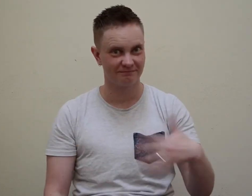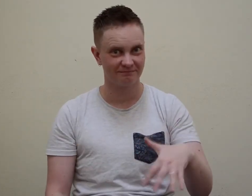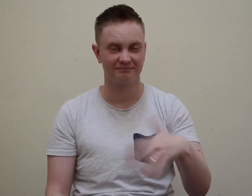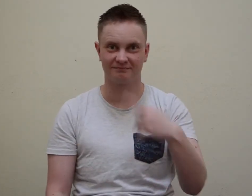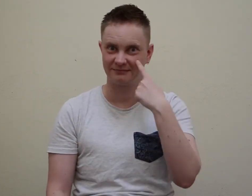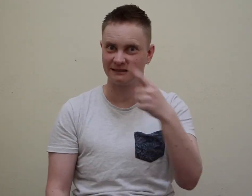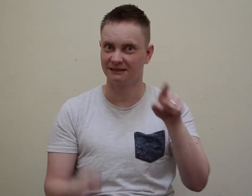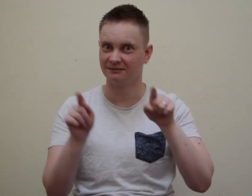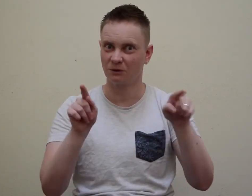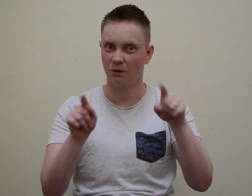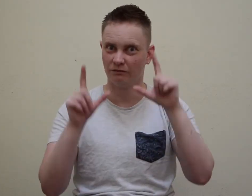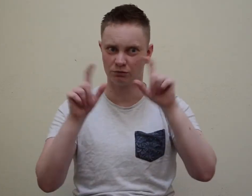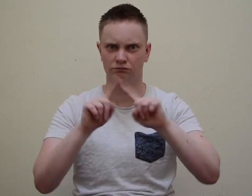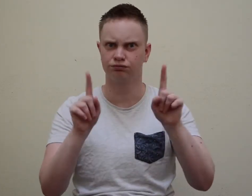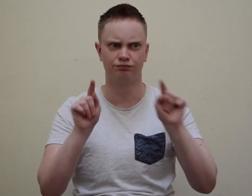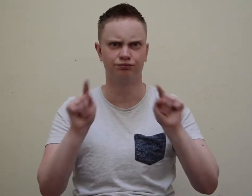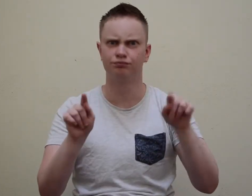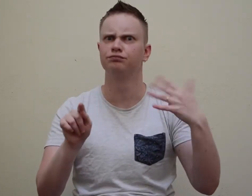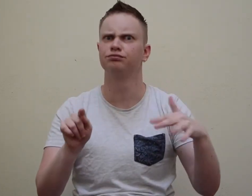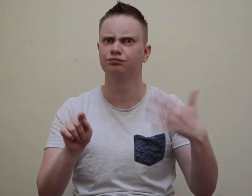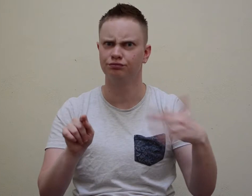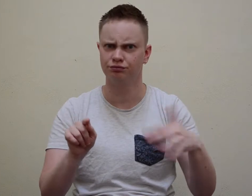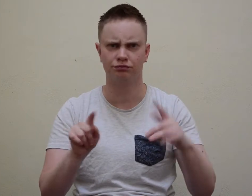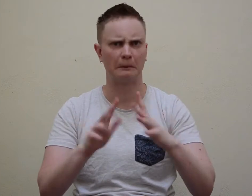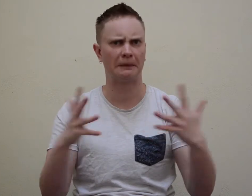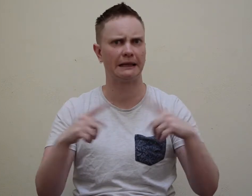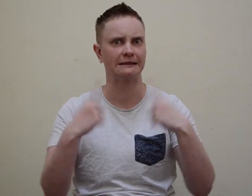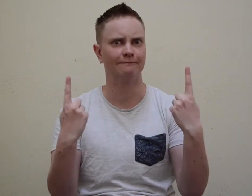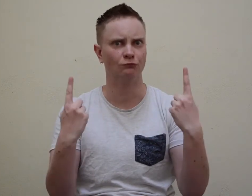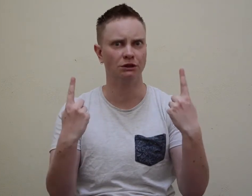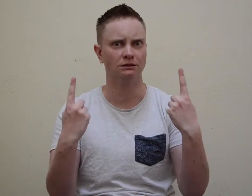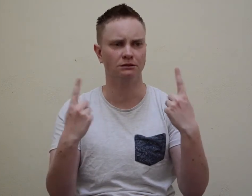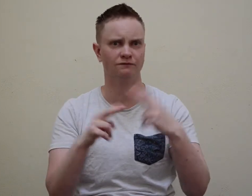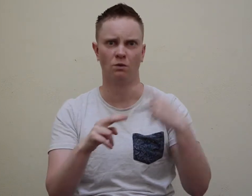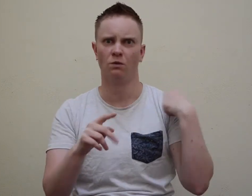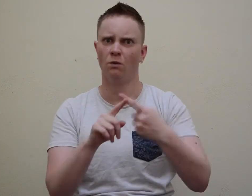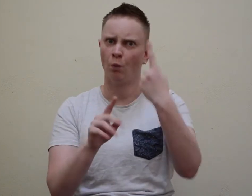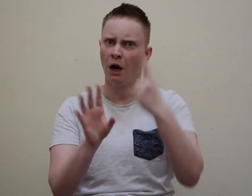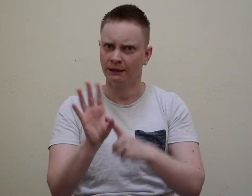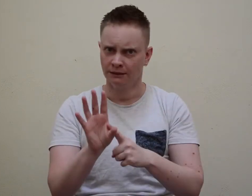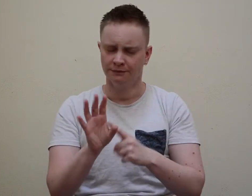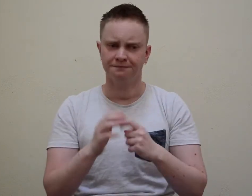So, well, you can see, how much I've changed in those photos, and it's a big difference, it's been a year.